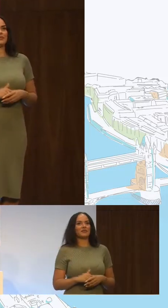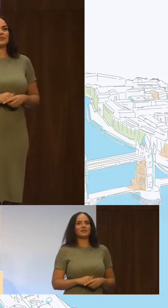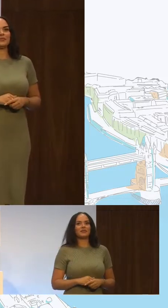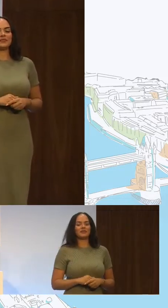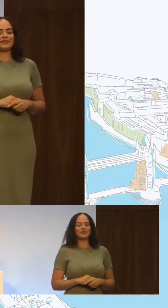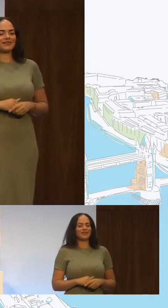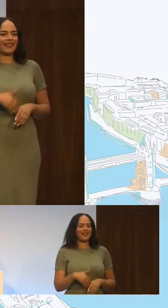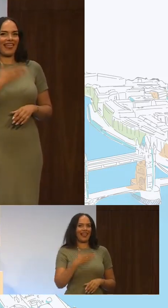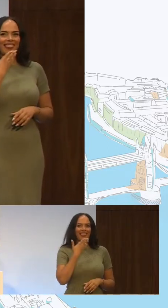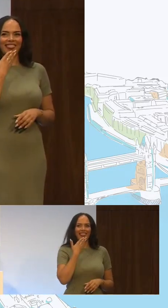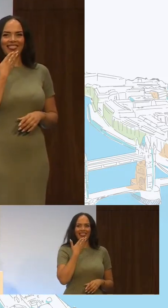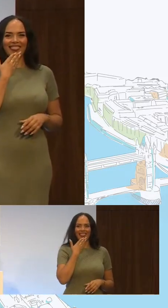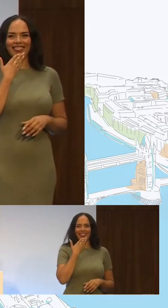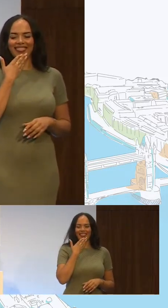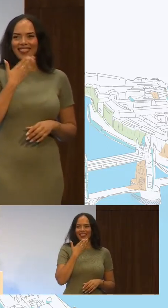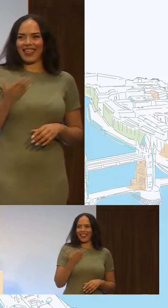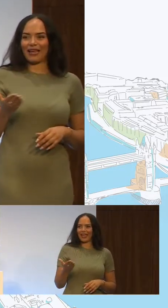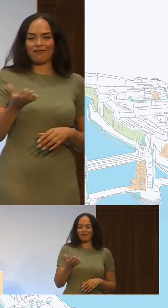Thanks. Thanks for asking me to speak today.